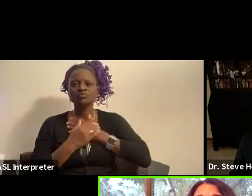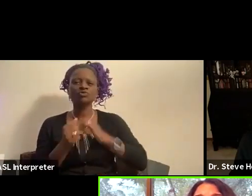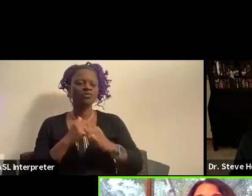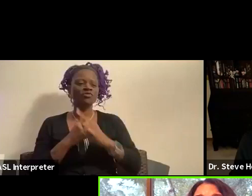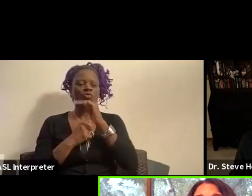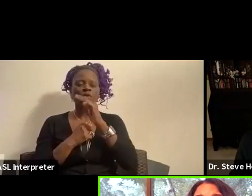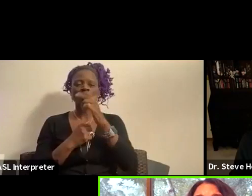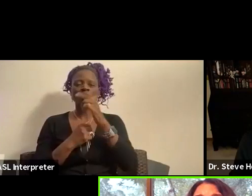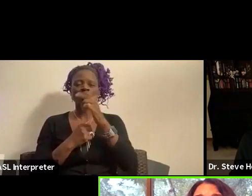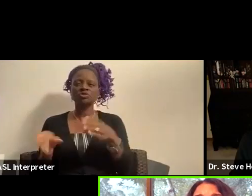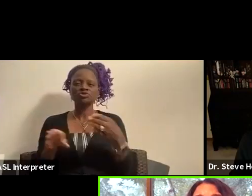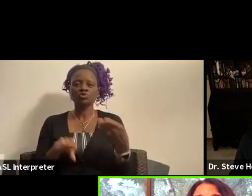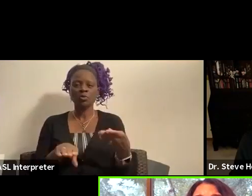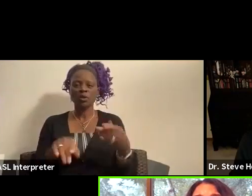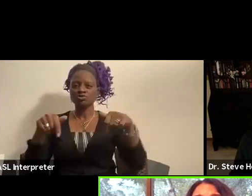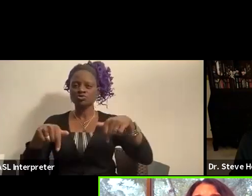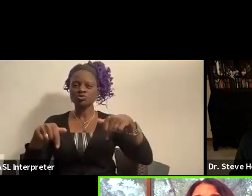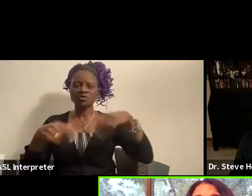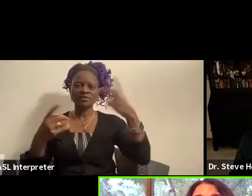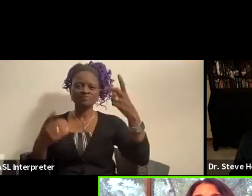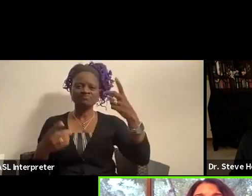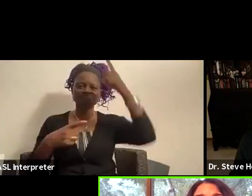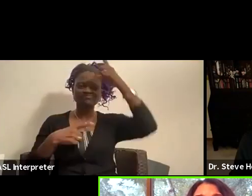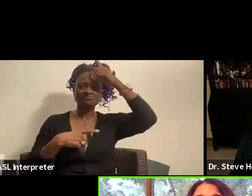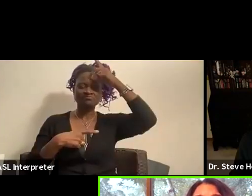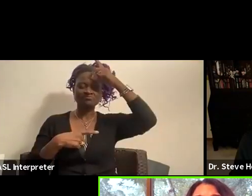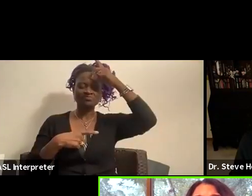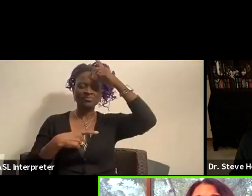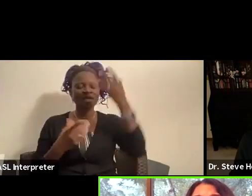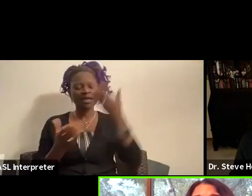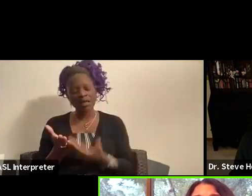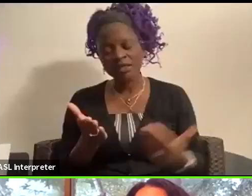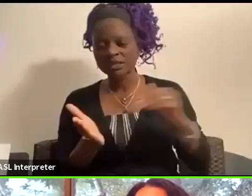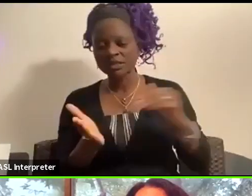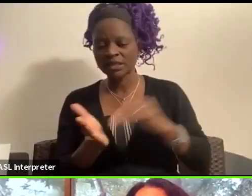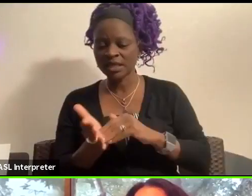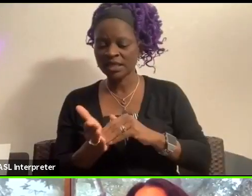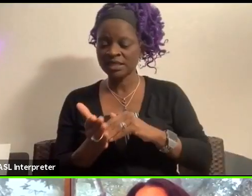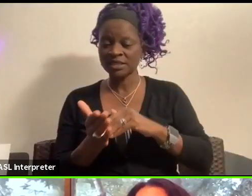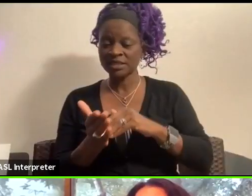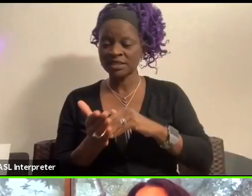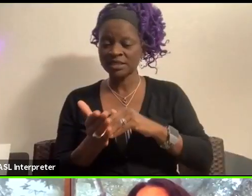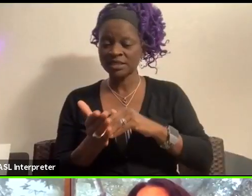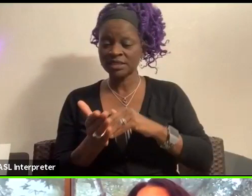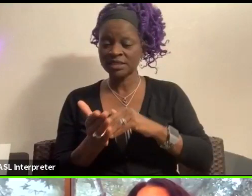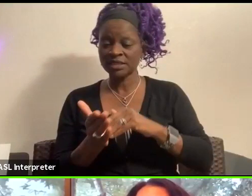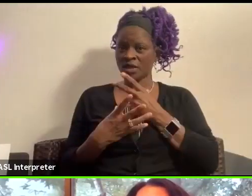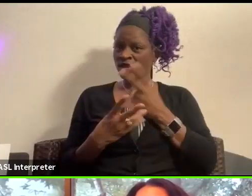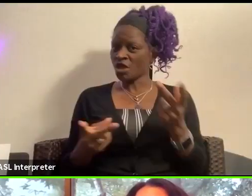is yet another grim reminder that the worst day of the pandemic are not over. We need to remain vigilant